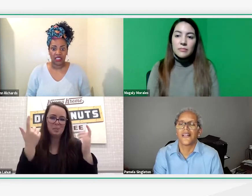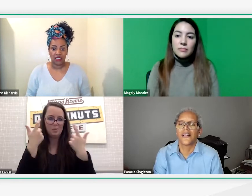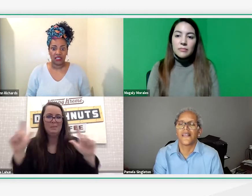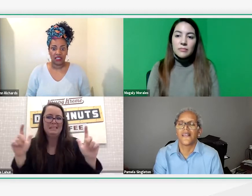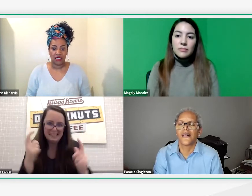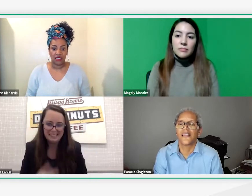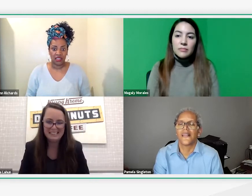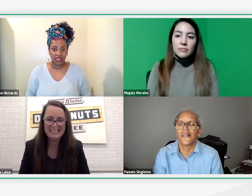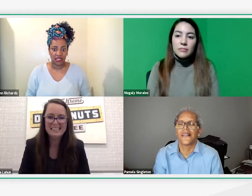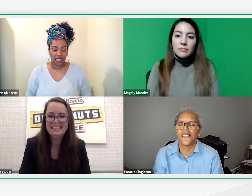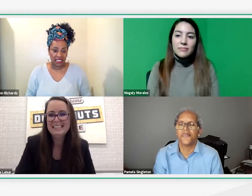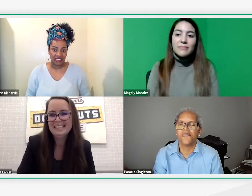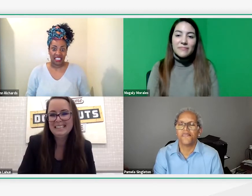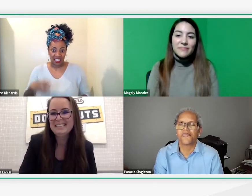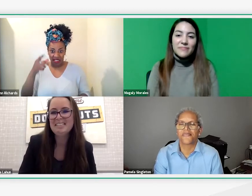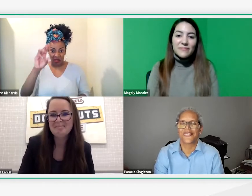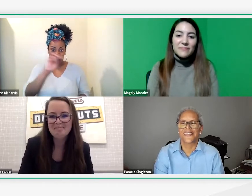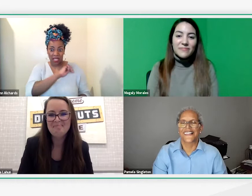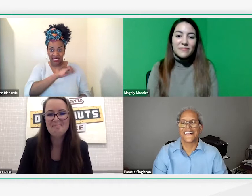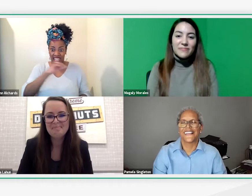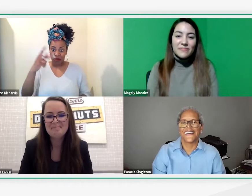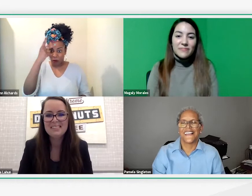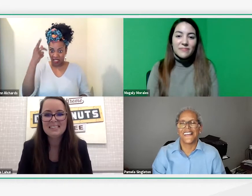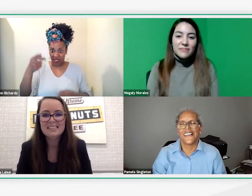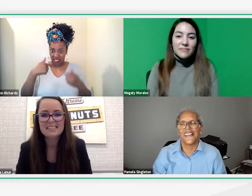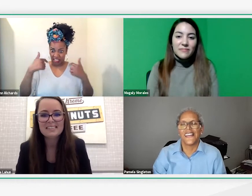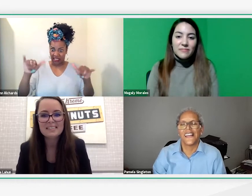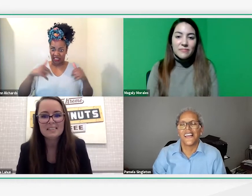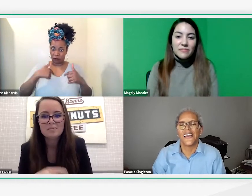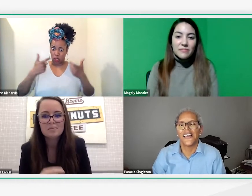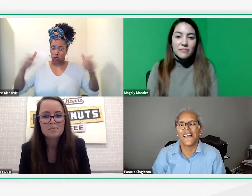so we decided since Texas is so darn big, I'm in charge of Texas.